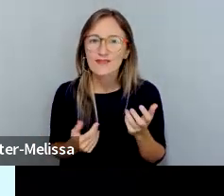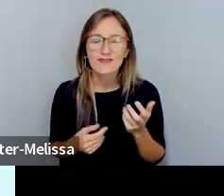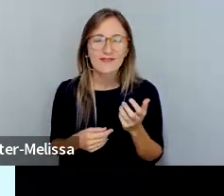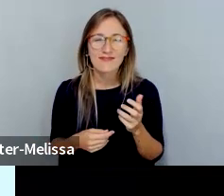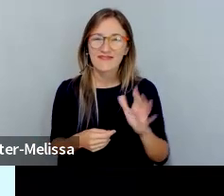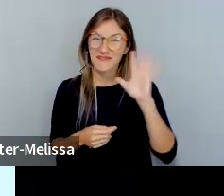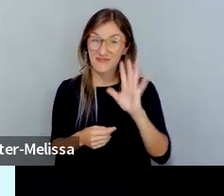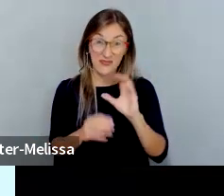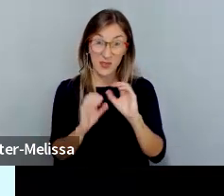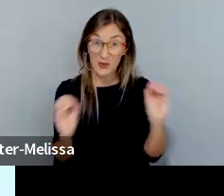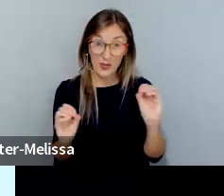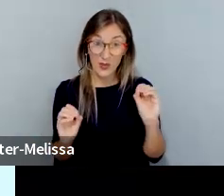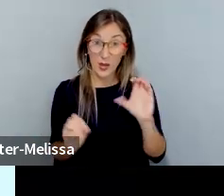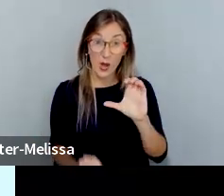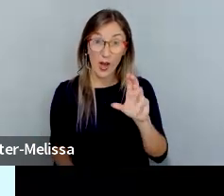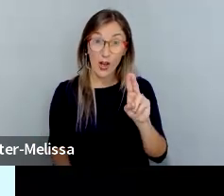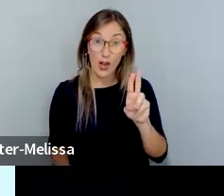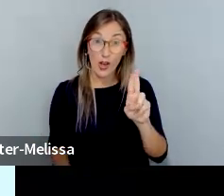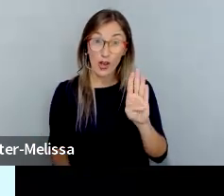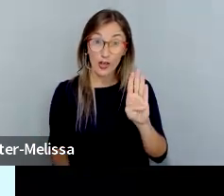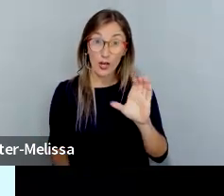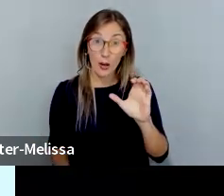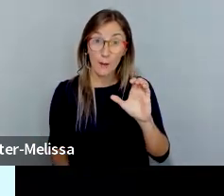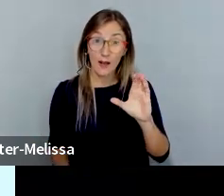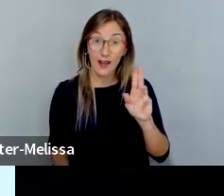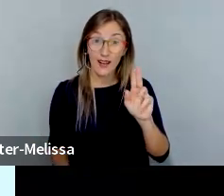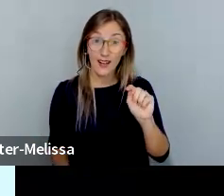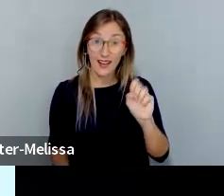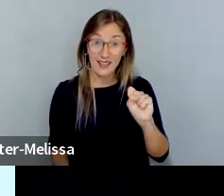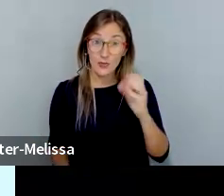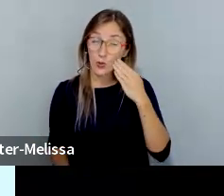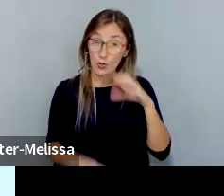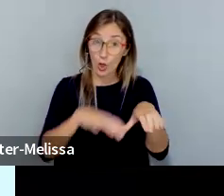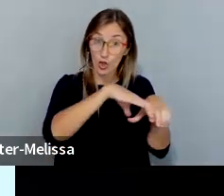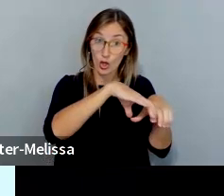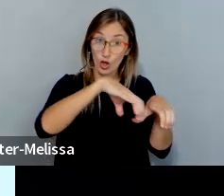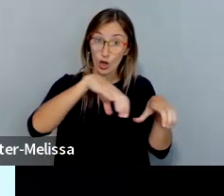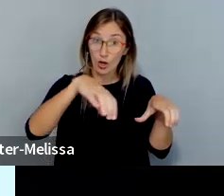There were segregated schools, lack of accessible